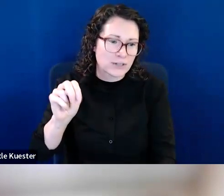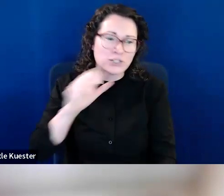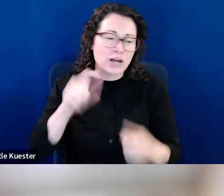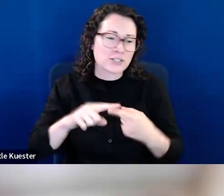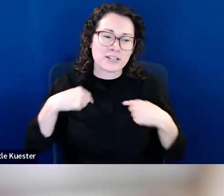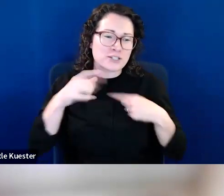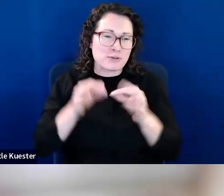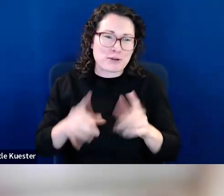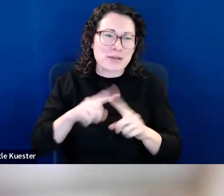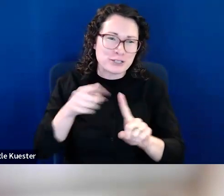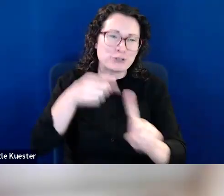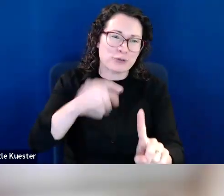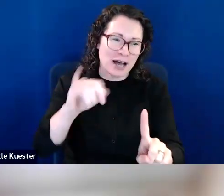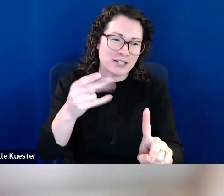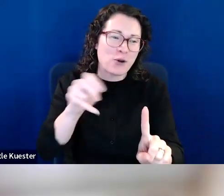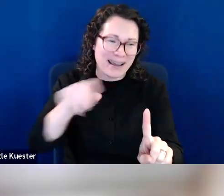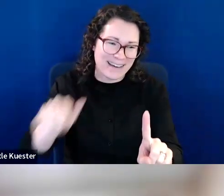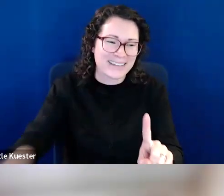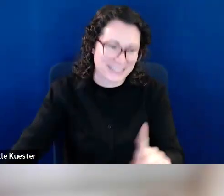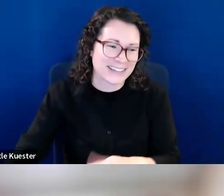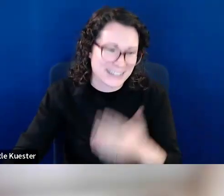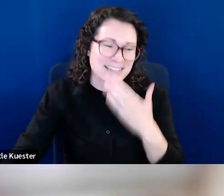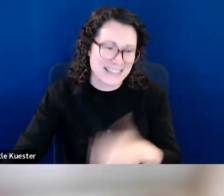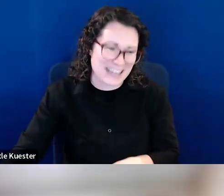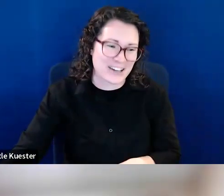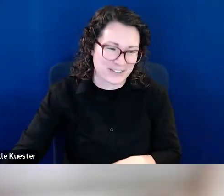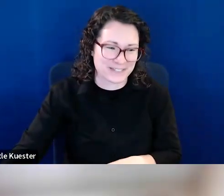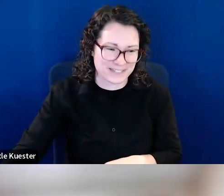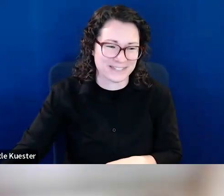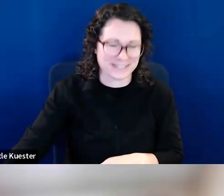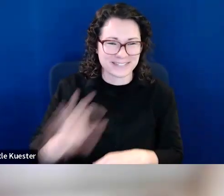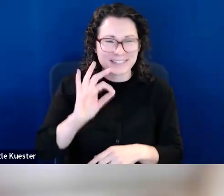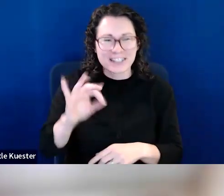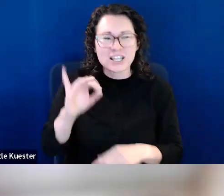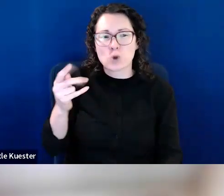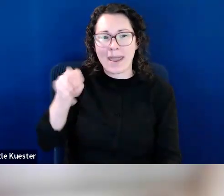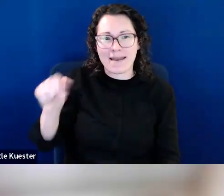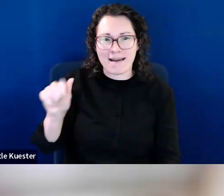sorry. Yes. So, not to the interpreter but to Joanna. To Joanna. Thank you very much. But yeah,